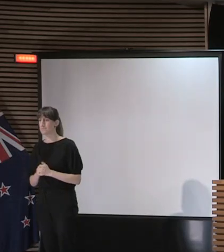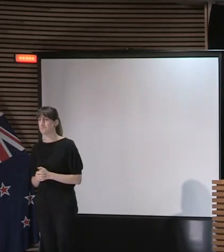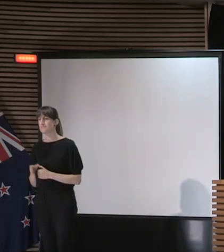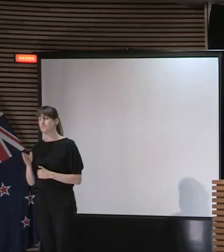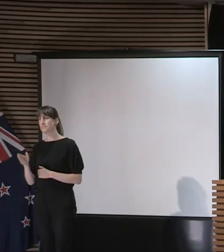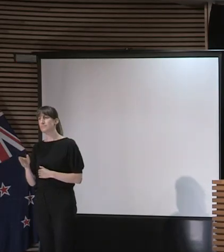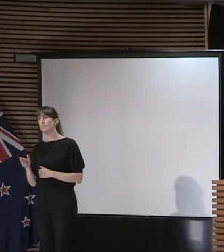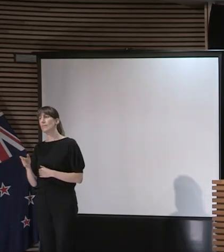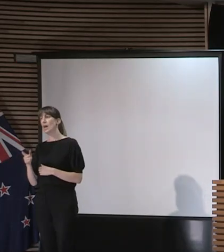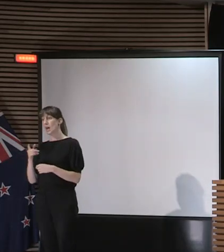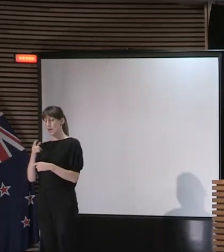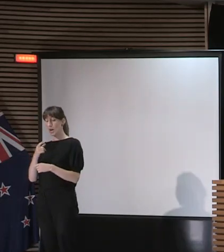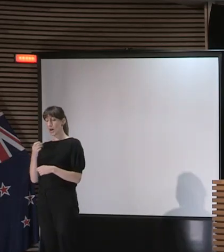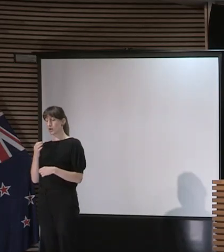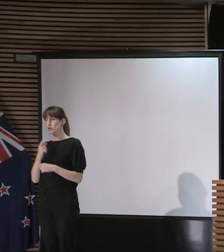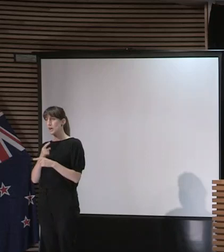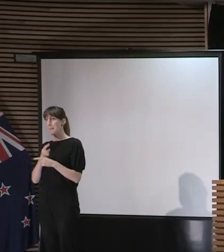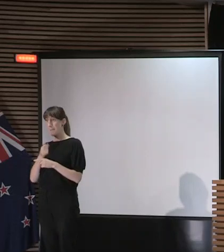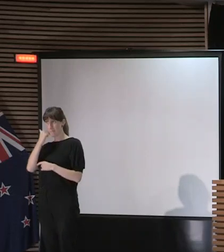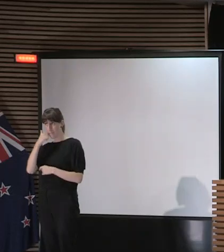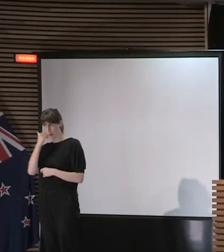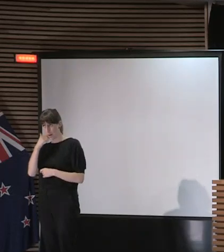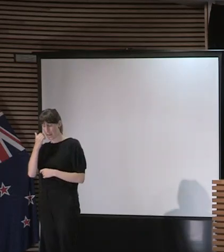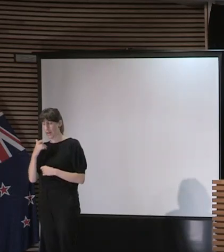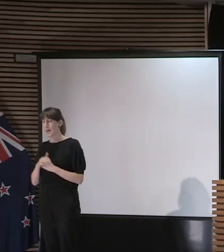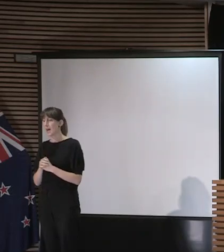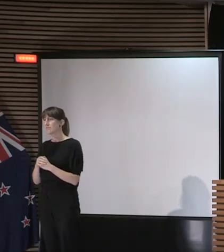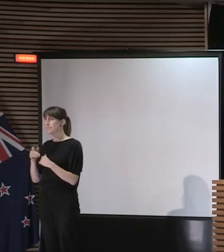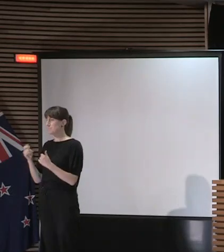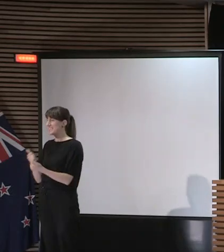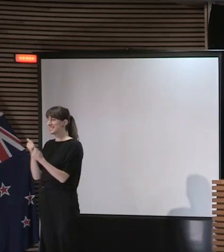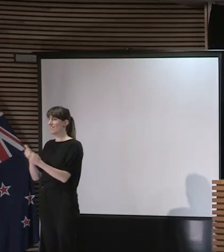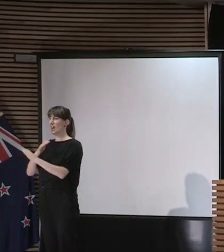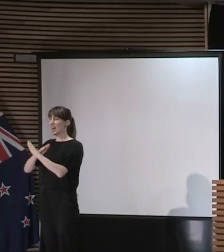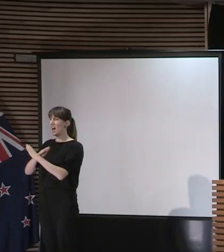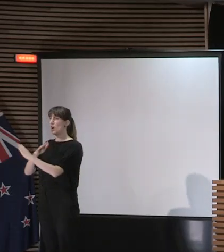Yeah? Prime Minister, Maori